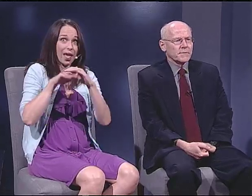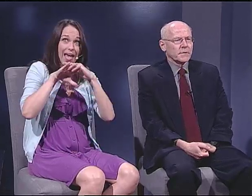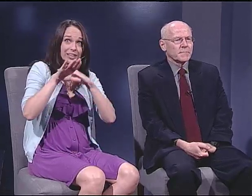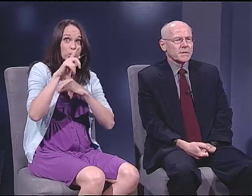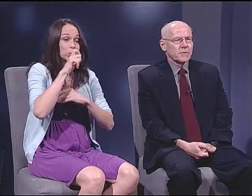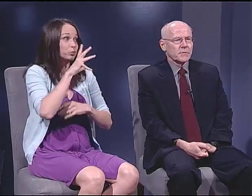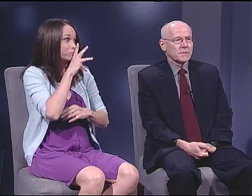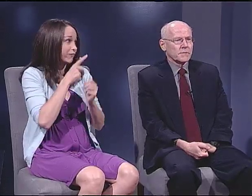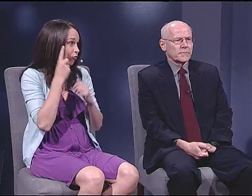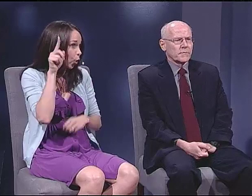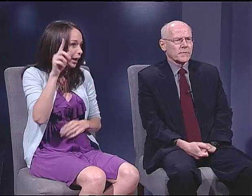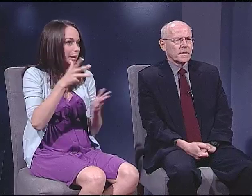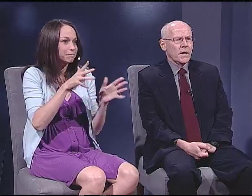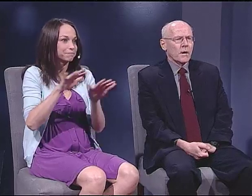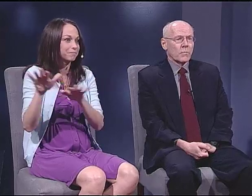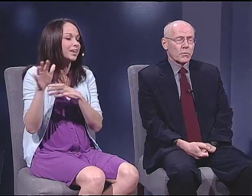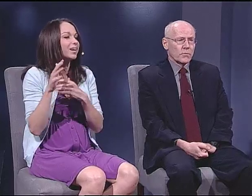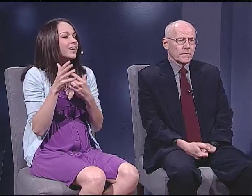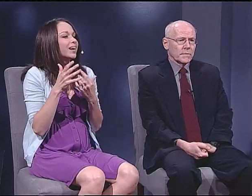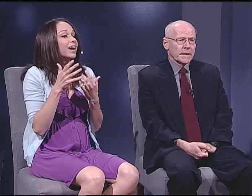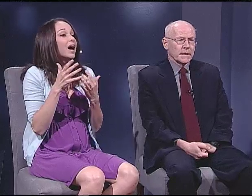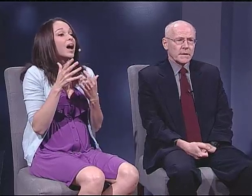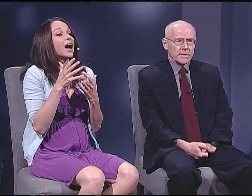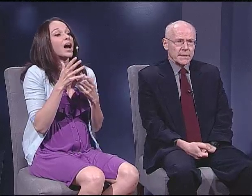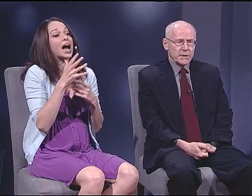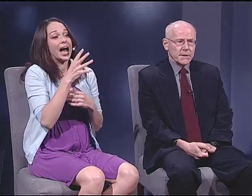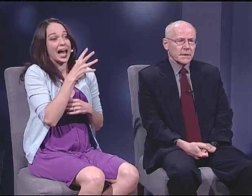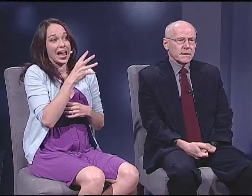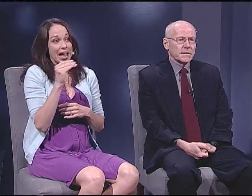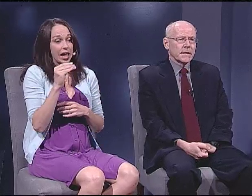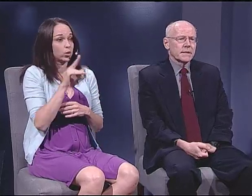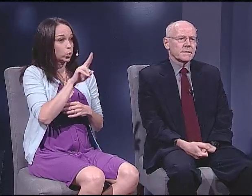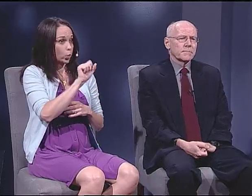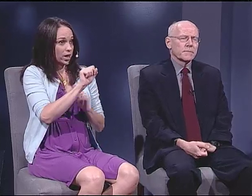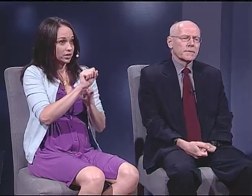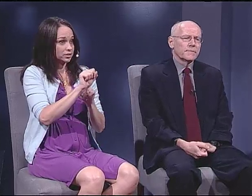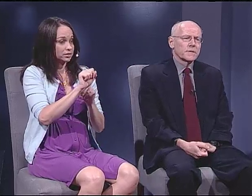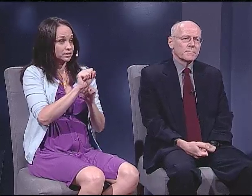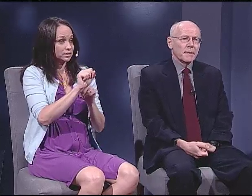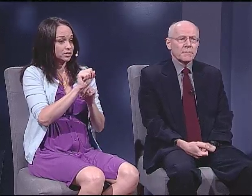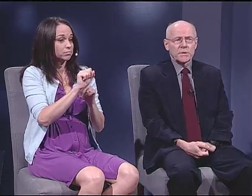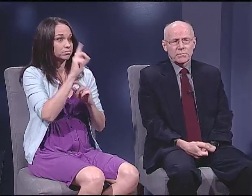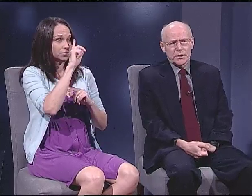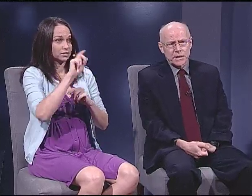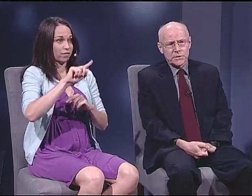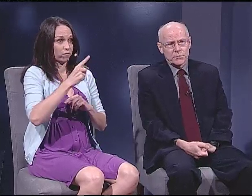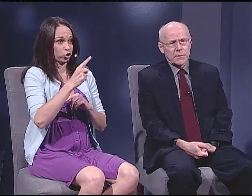for Him, and so on and so forth. Moreover, in a country such as the United States with the First Amendment which protects your right